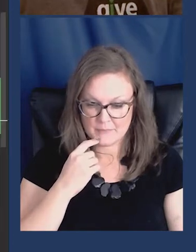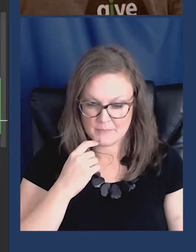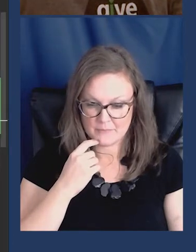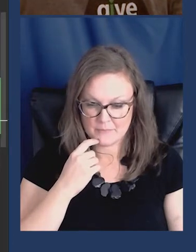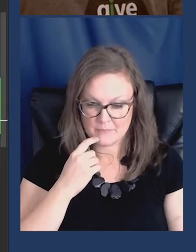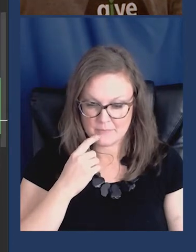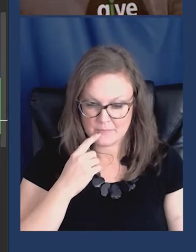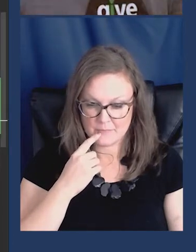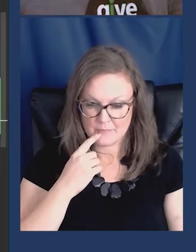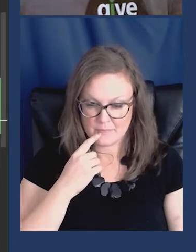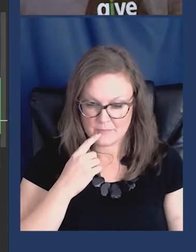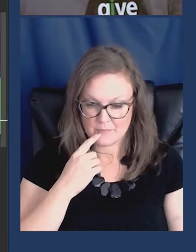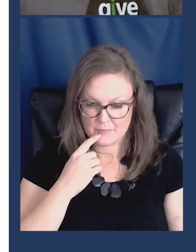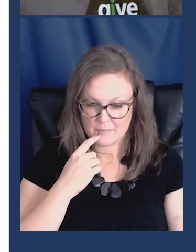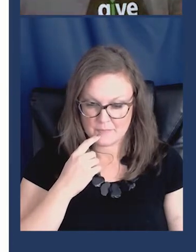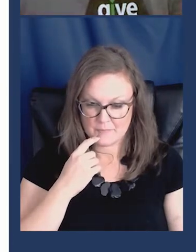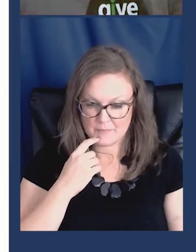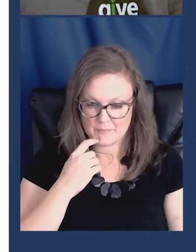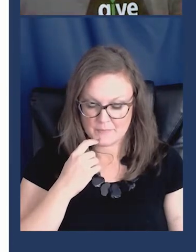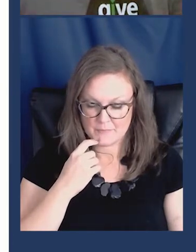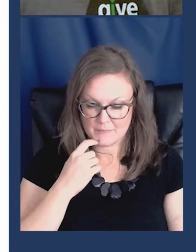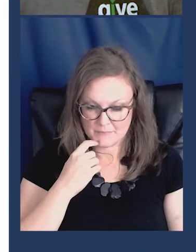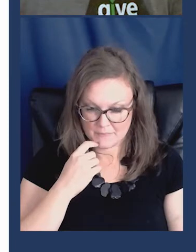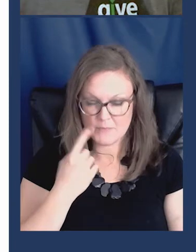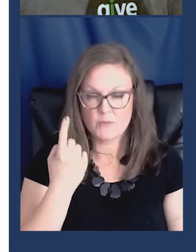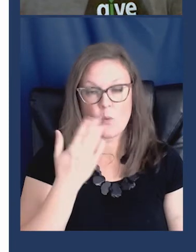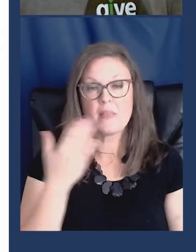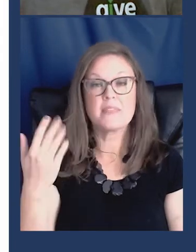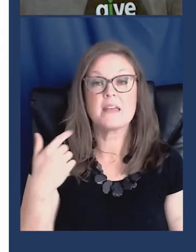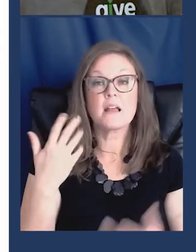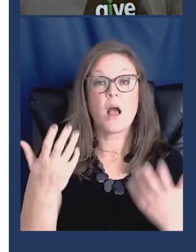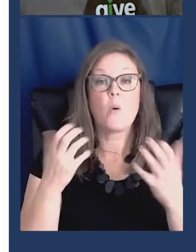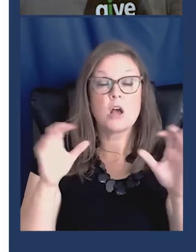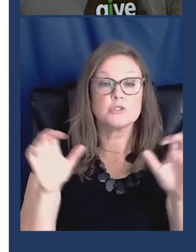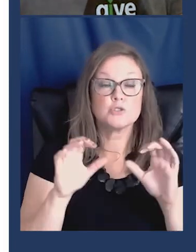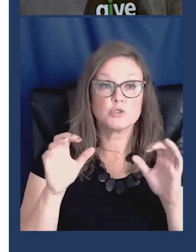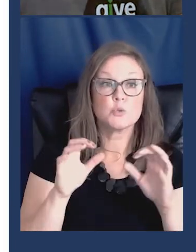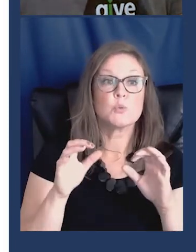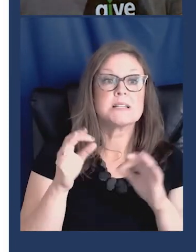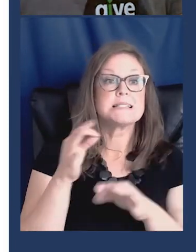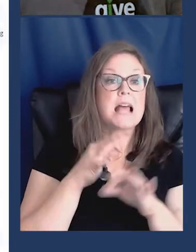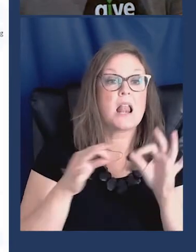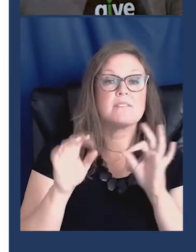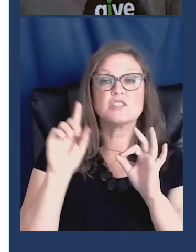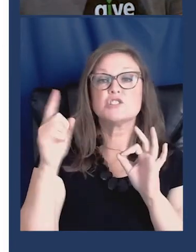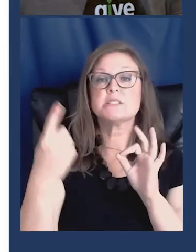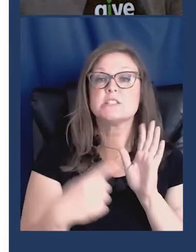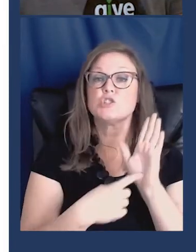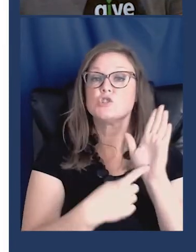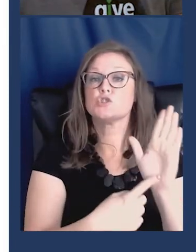I want to do a while...instead of just showing it is I want the playstream monitor going.